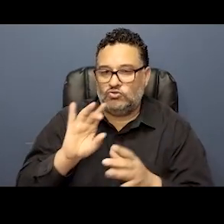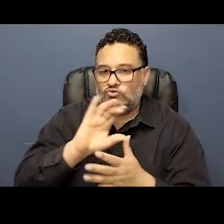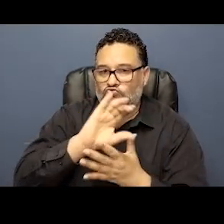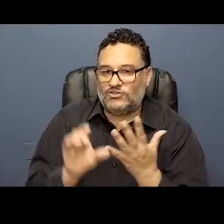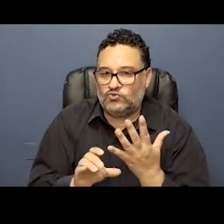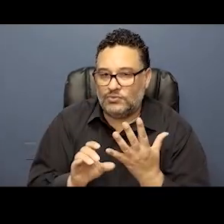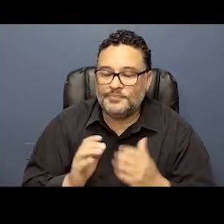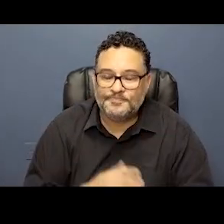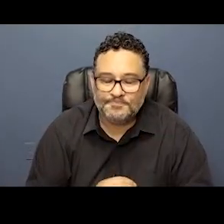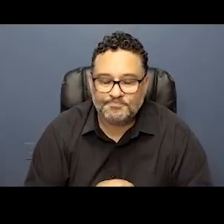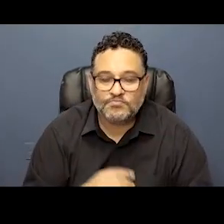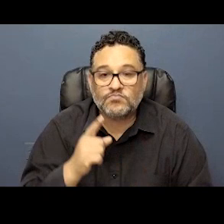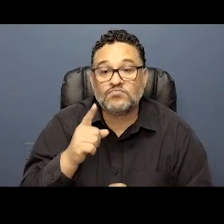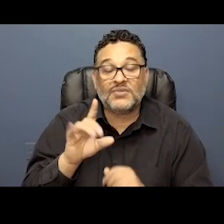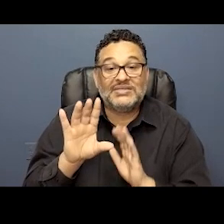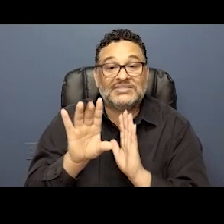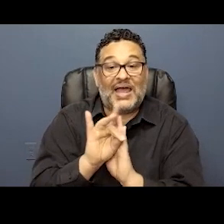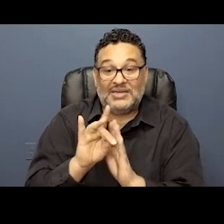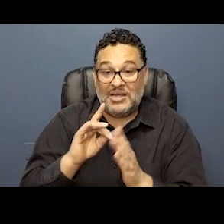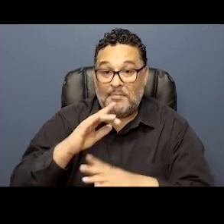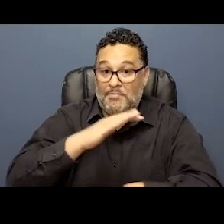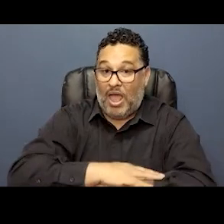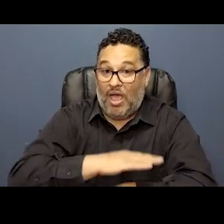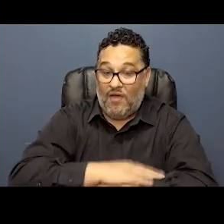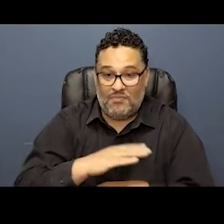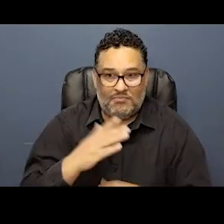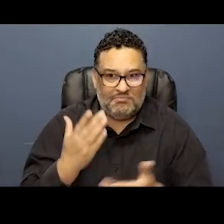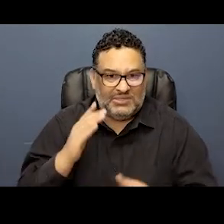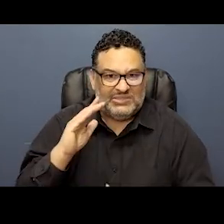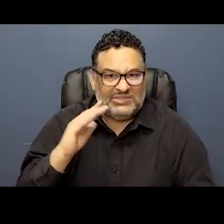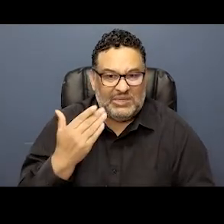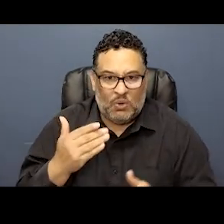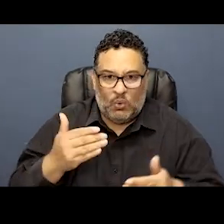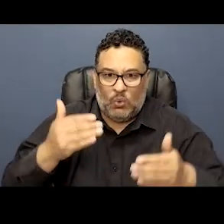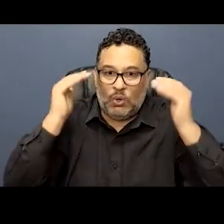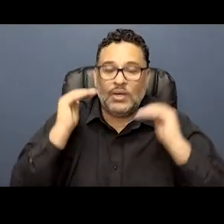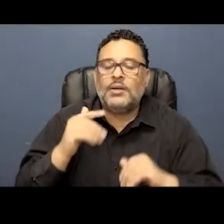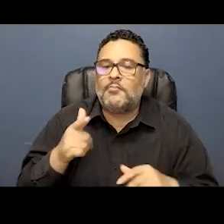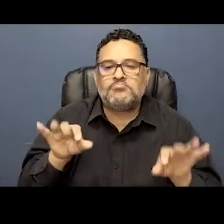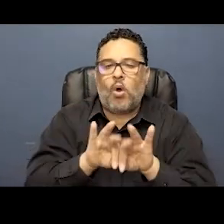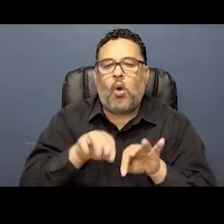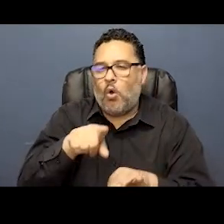Selecting a platform may seem daunting. It’s important to review multiple platforms to